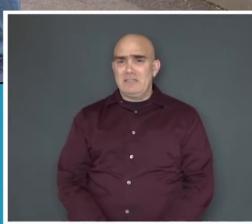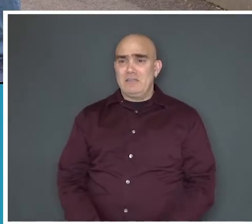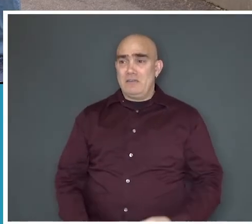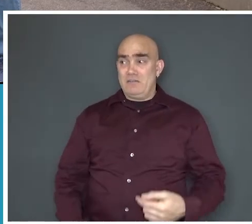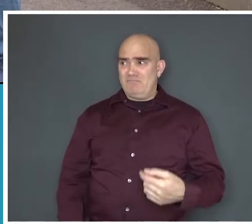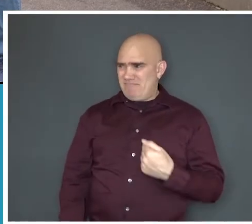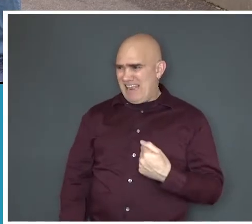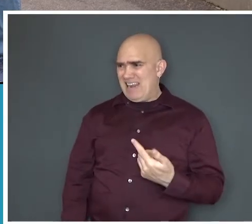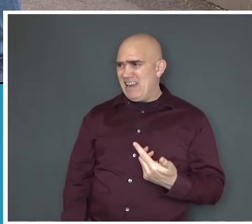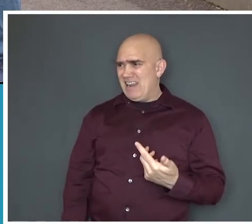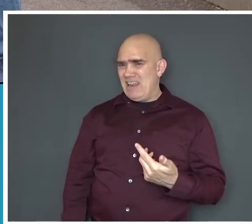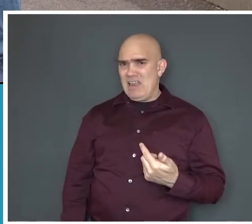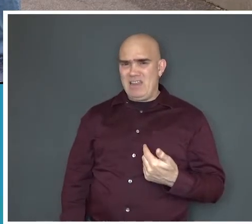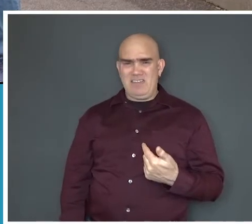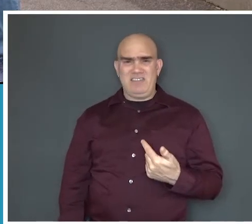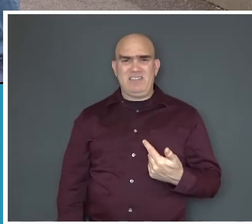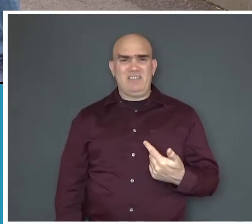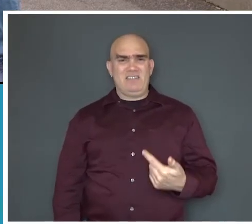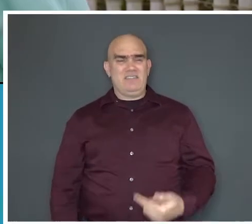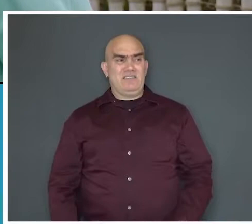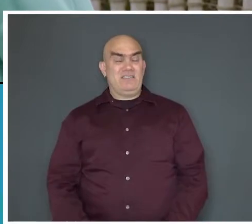Me?